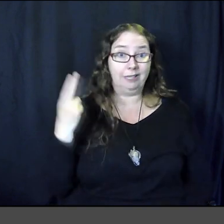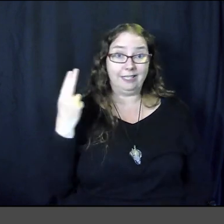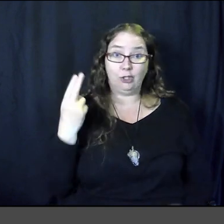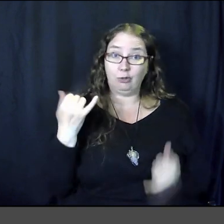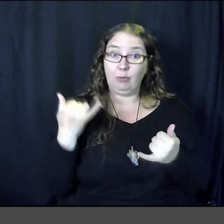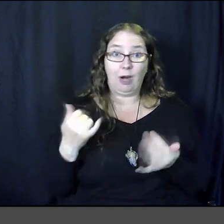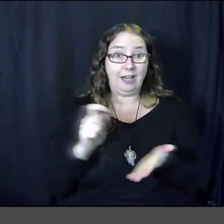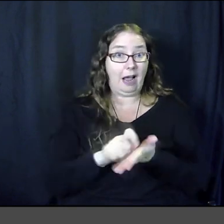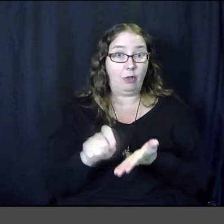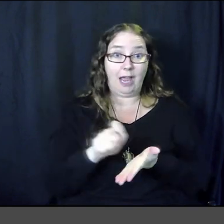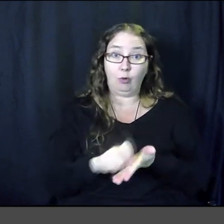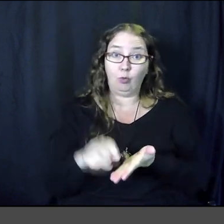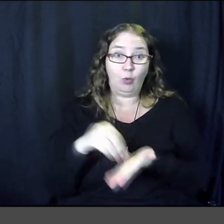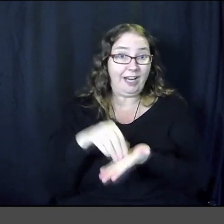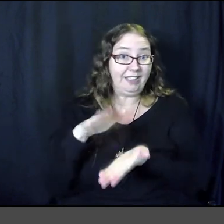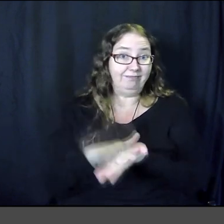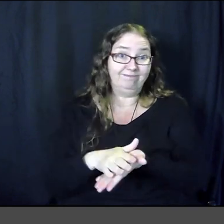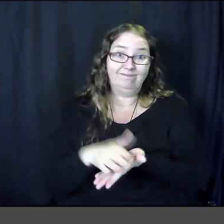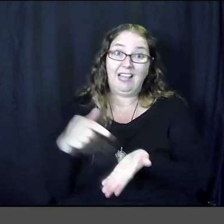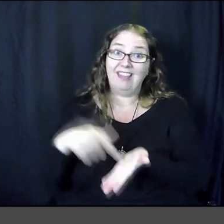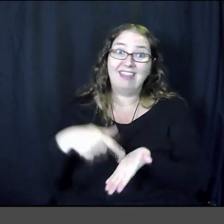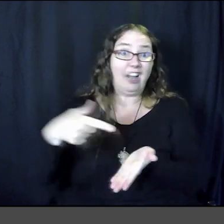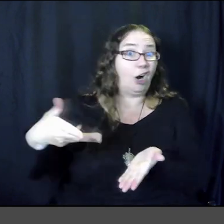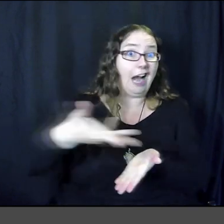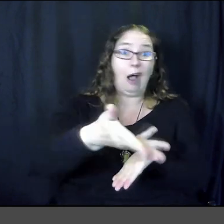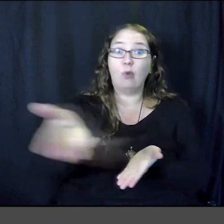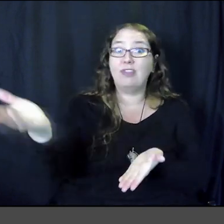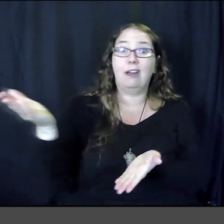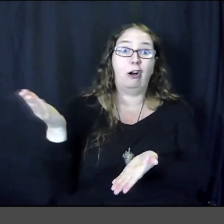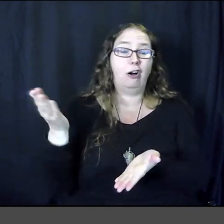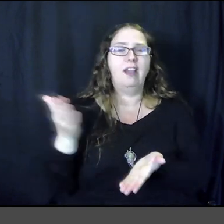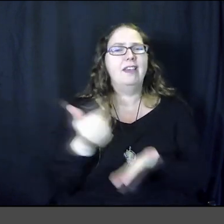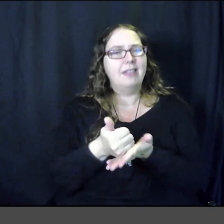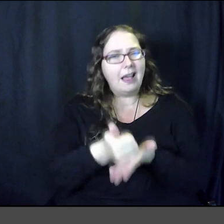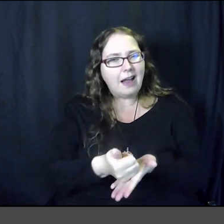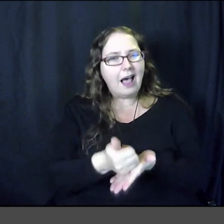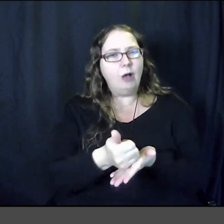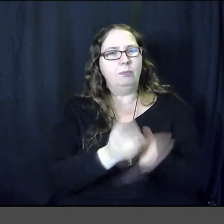THAT ARE OUT THERE THAT HELP LAY THIS THING OUT CLEARLY